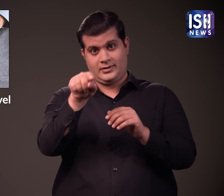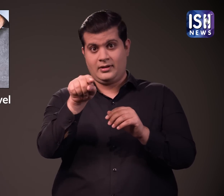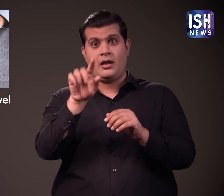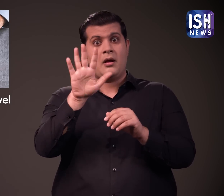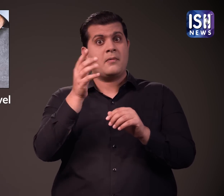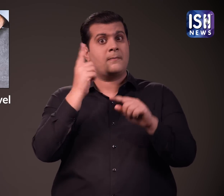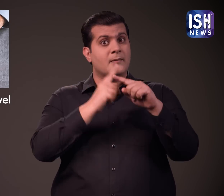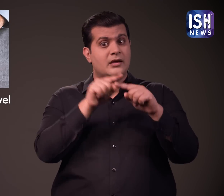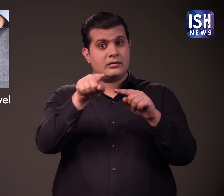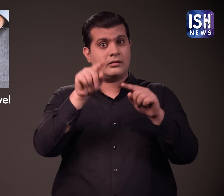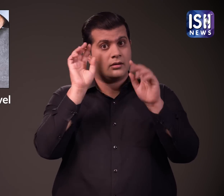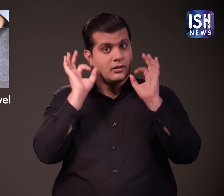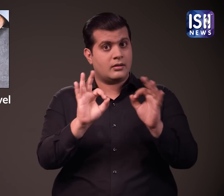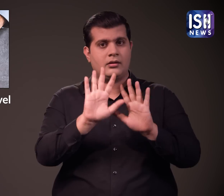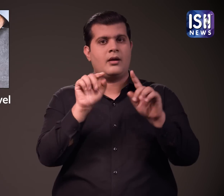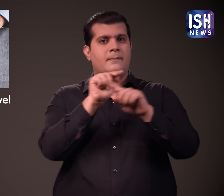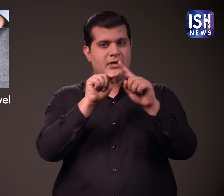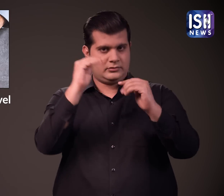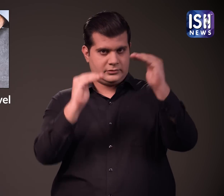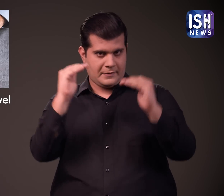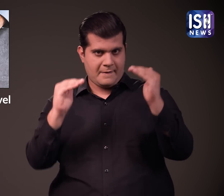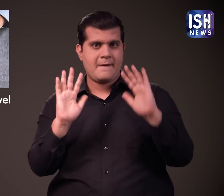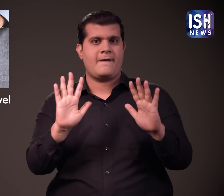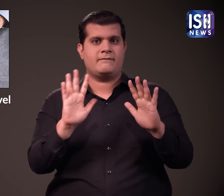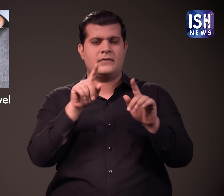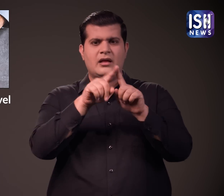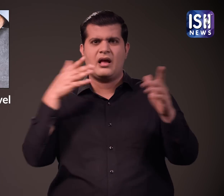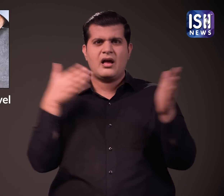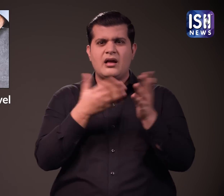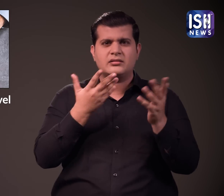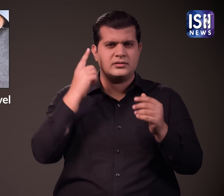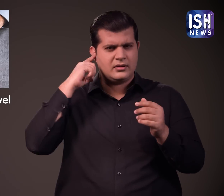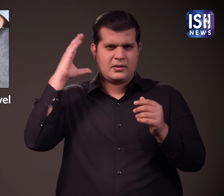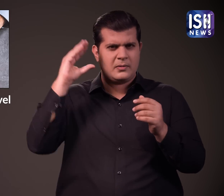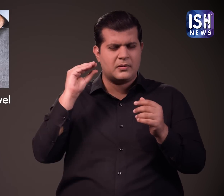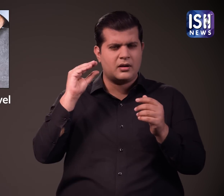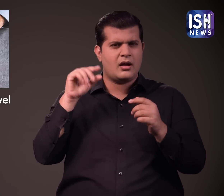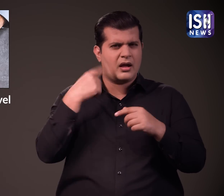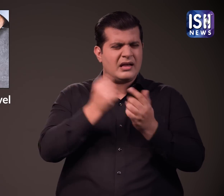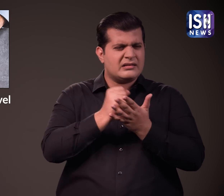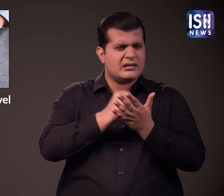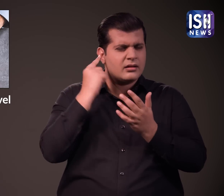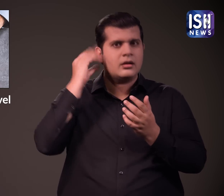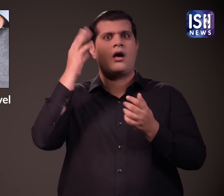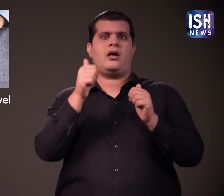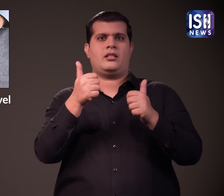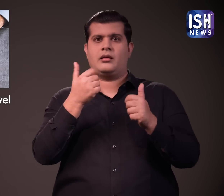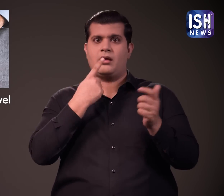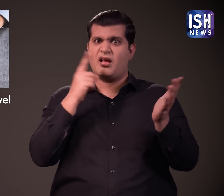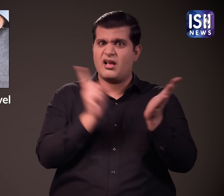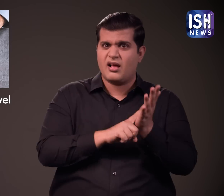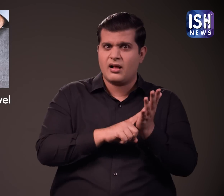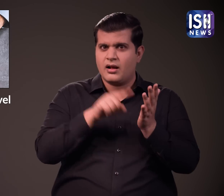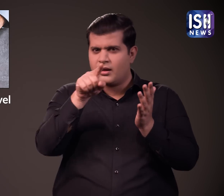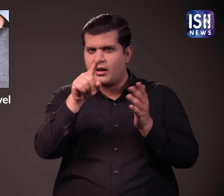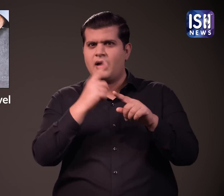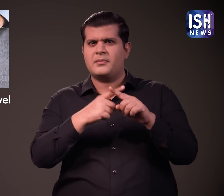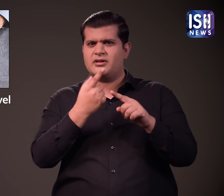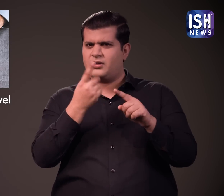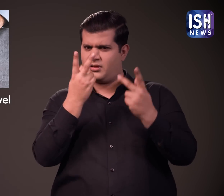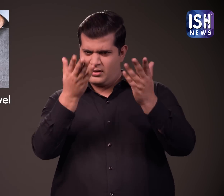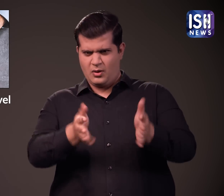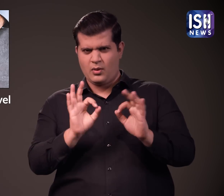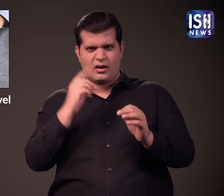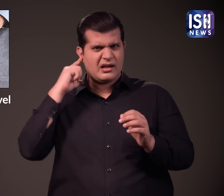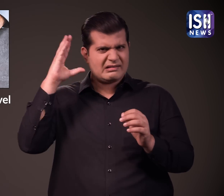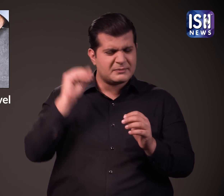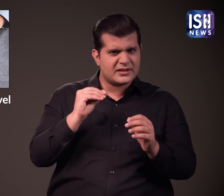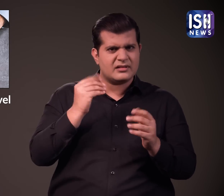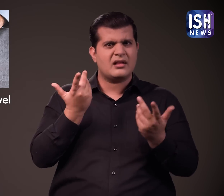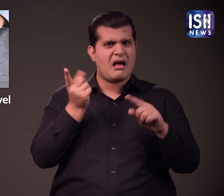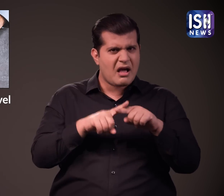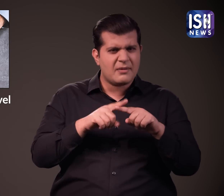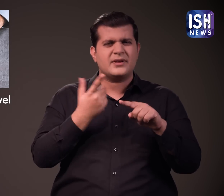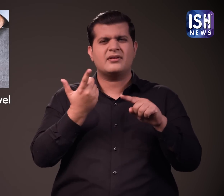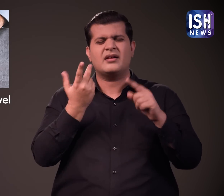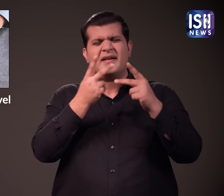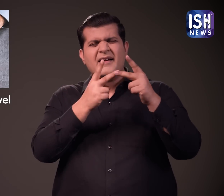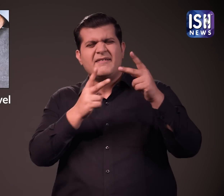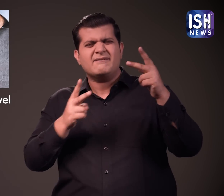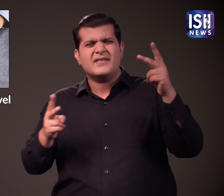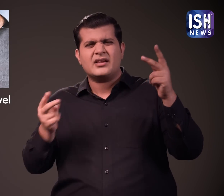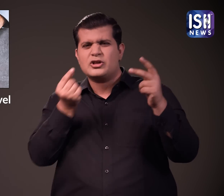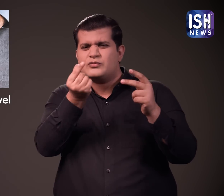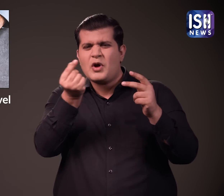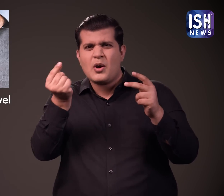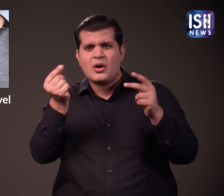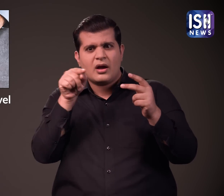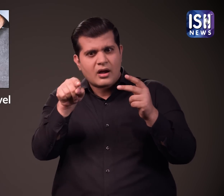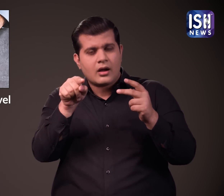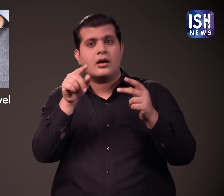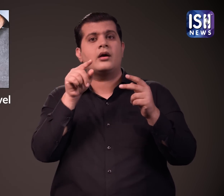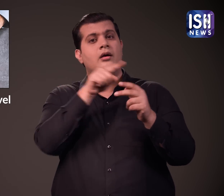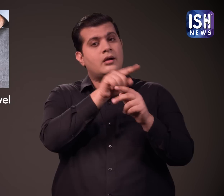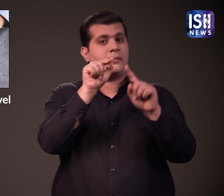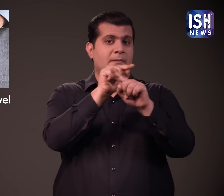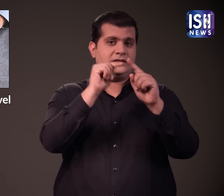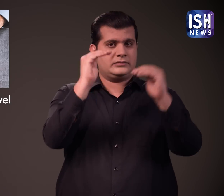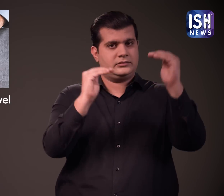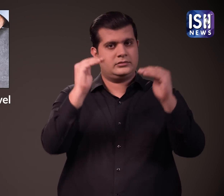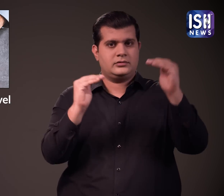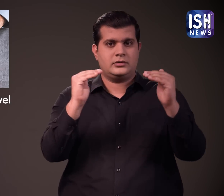However, the percentage of the amount paid will be dependent on the conditions of the passengers as specified in the policy.